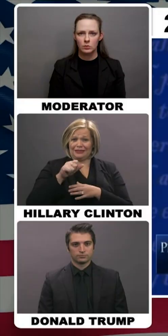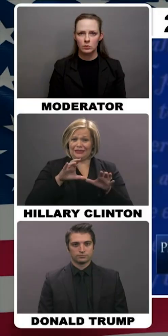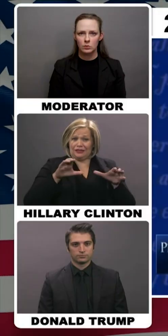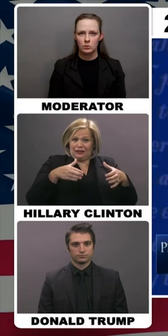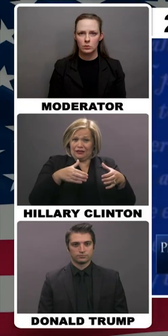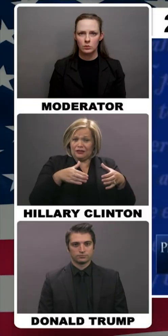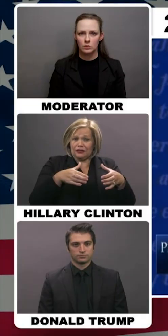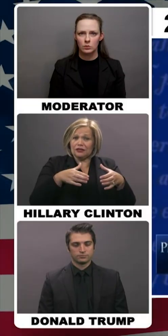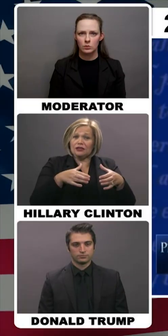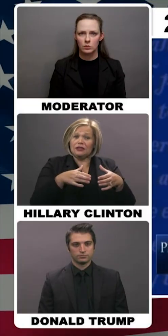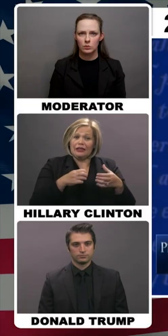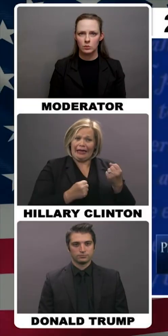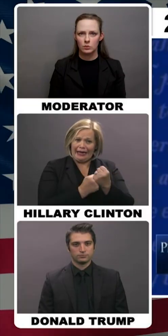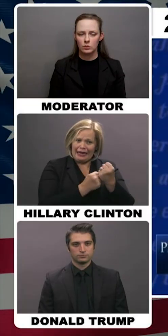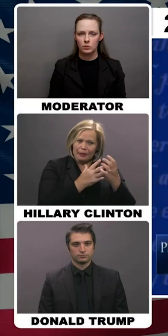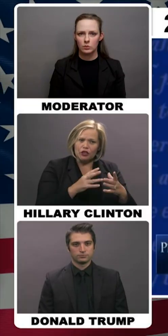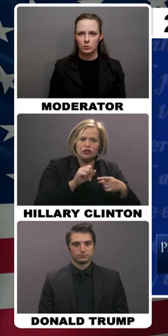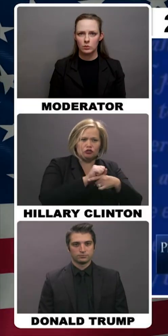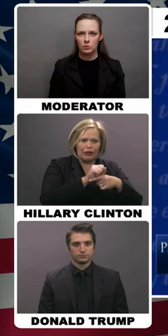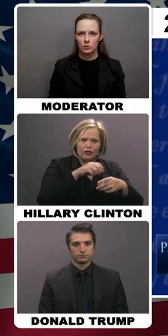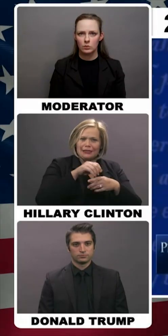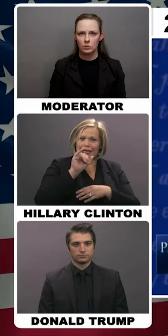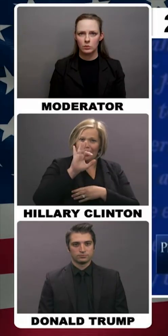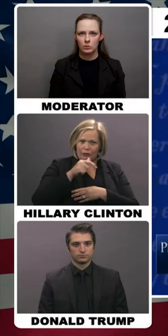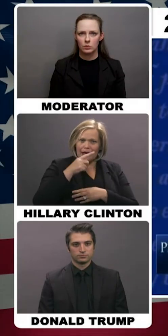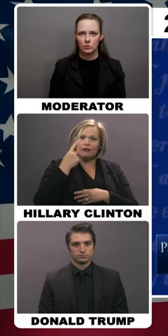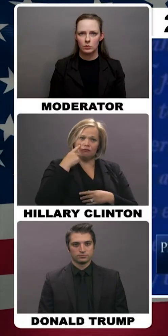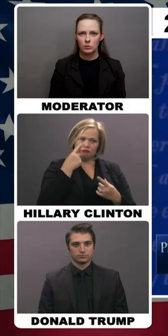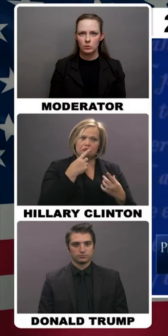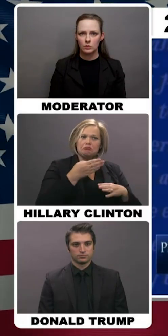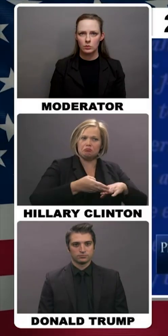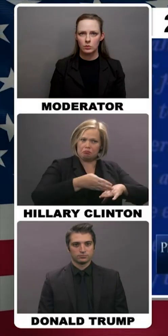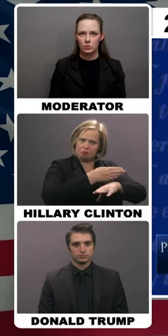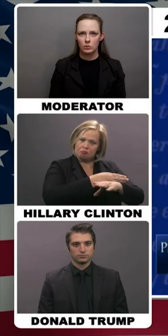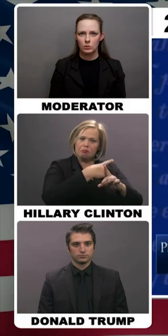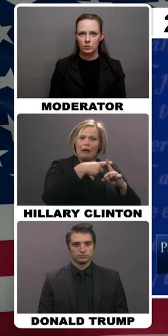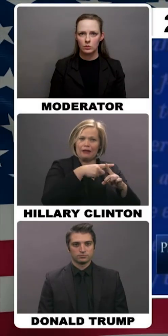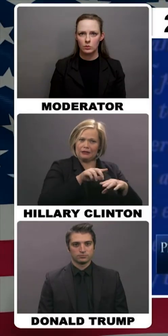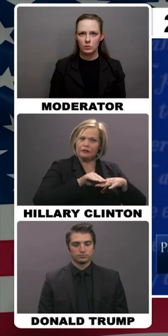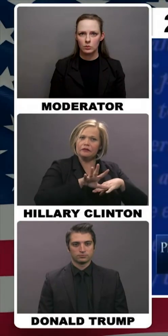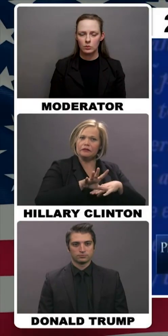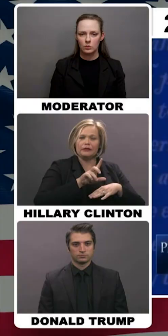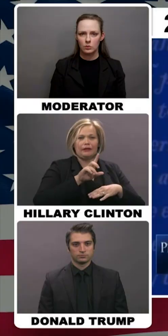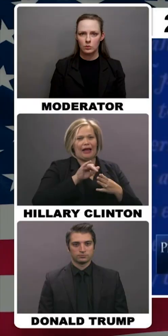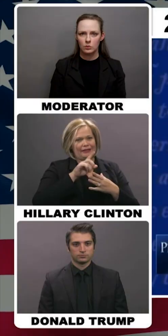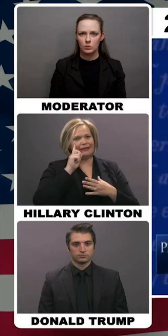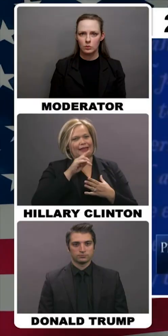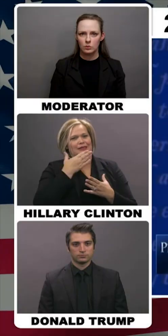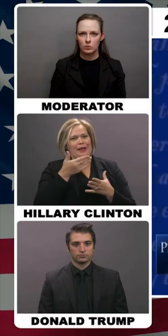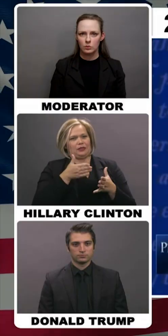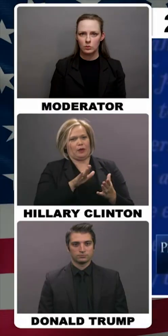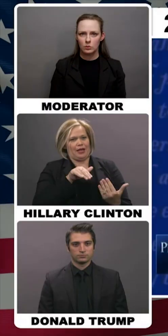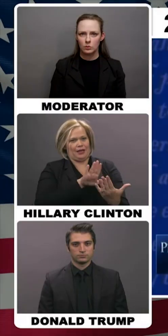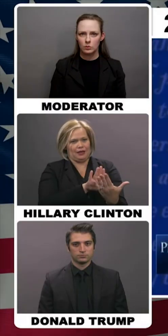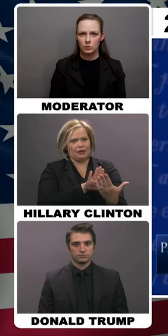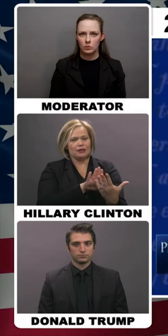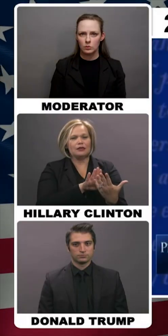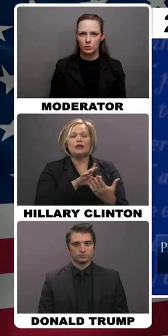and trainers in Iraq, which has had some positive effects, uh, are very much in our interests. And so I do support what is happening.